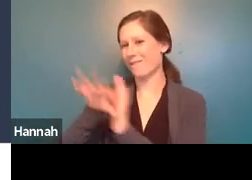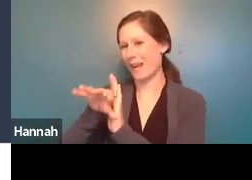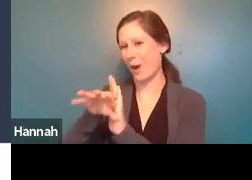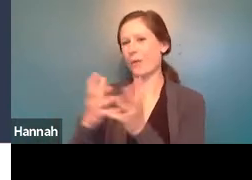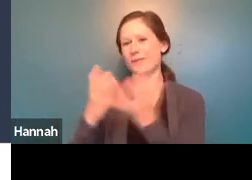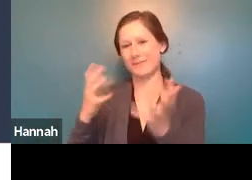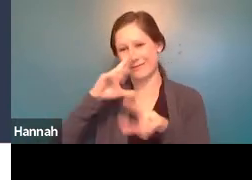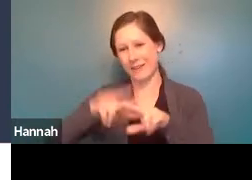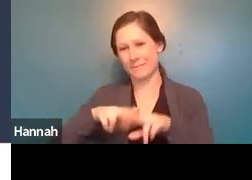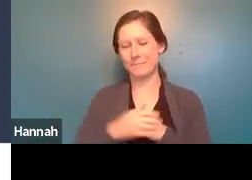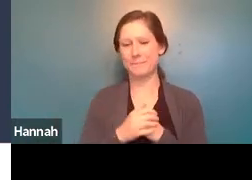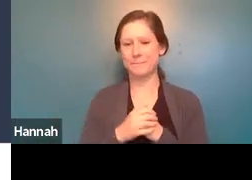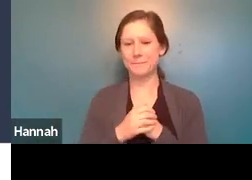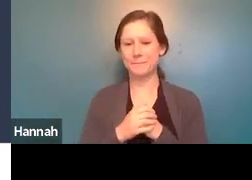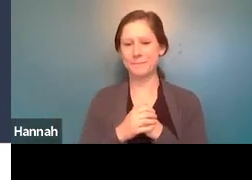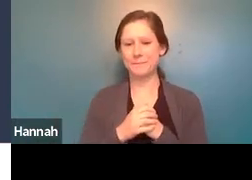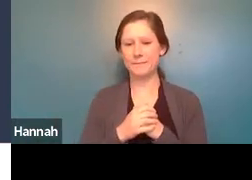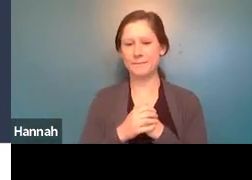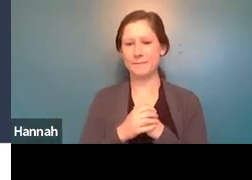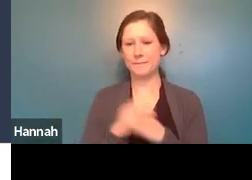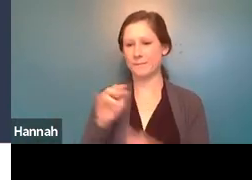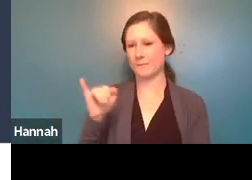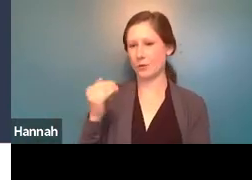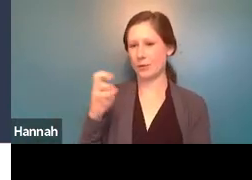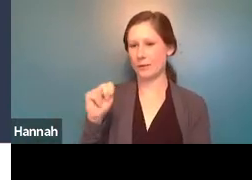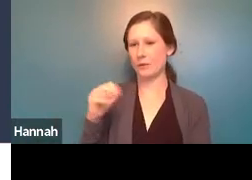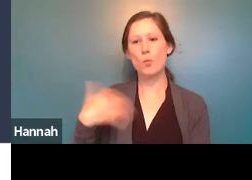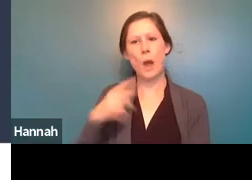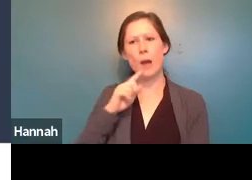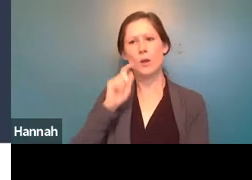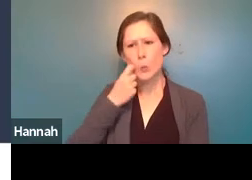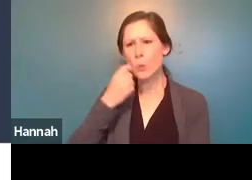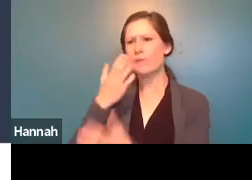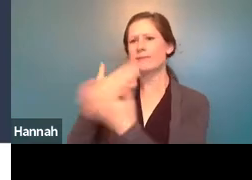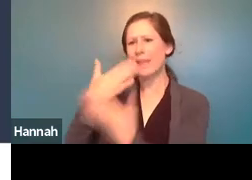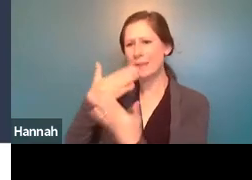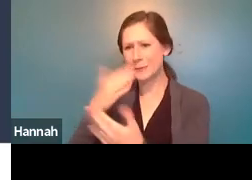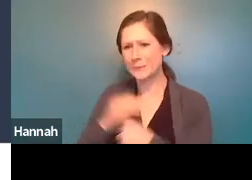Jason: Very cool Thank you, Chris. Get to another question we have here